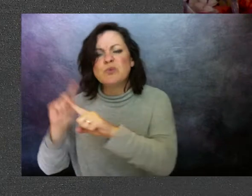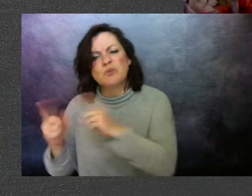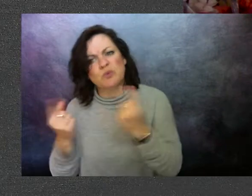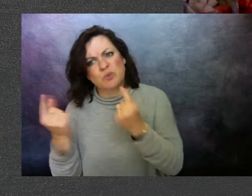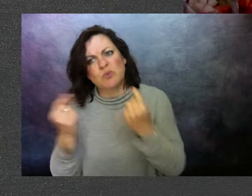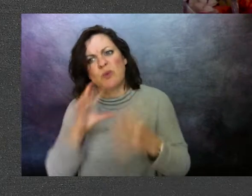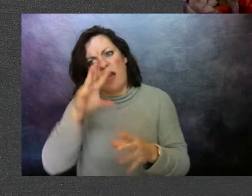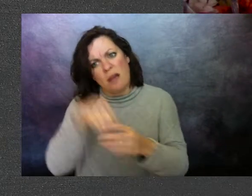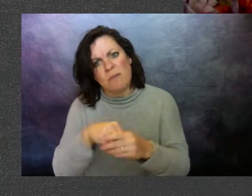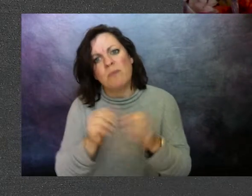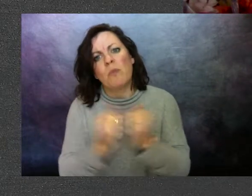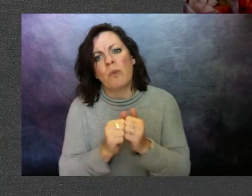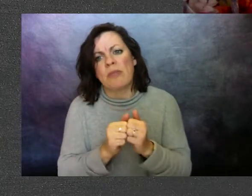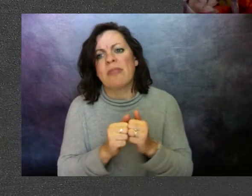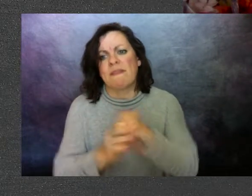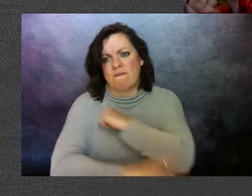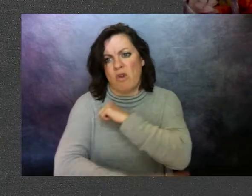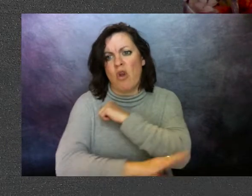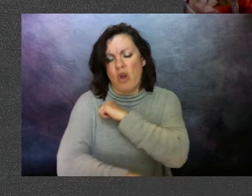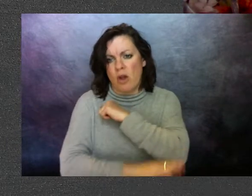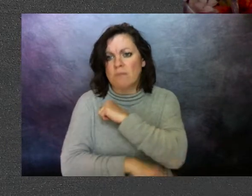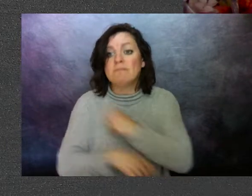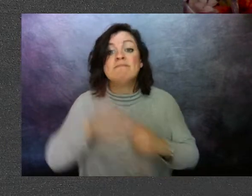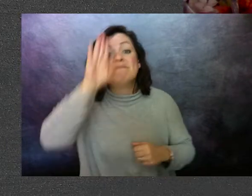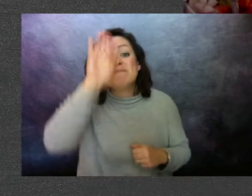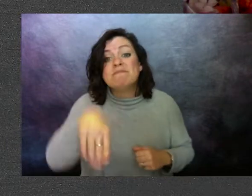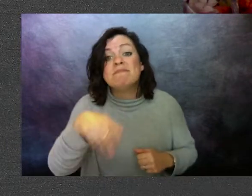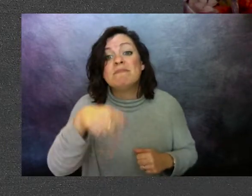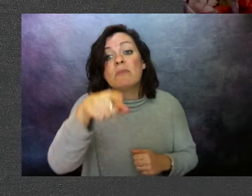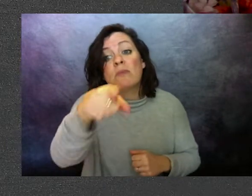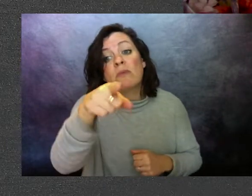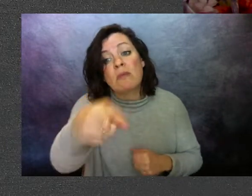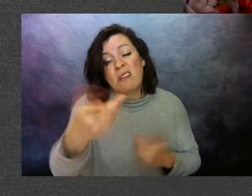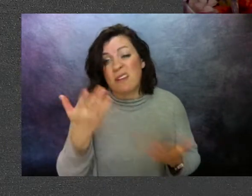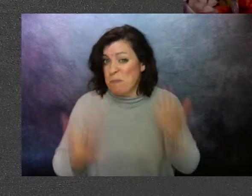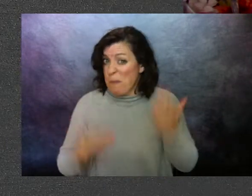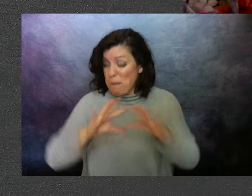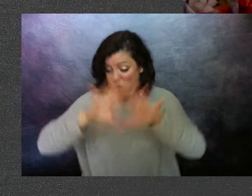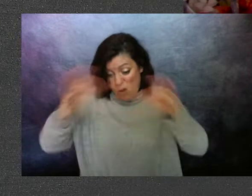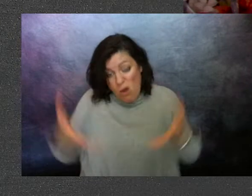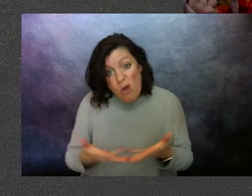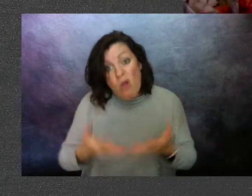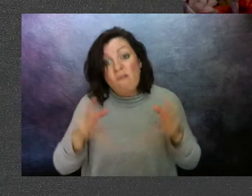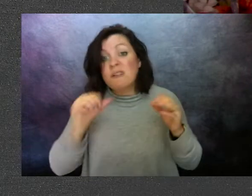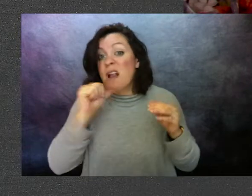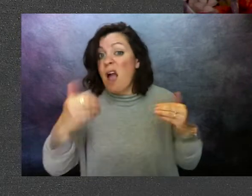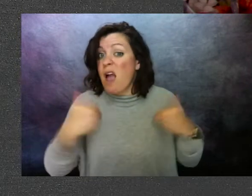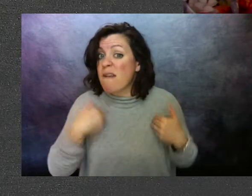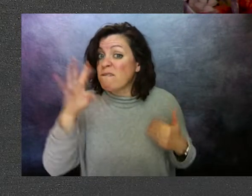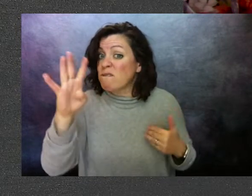and we talked about how around the world, there may not be all of the seasons, depending on where you live.